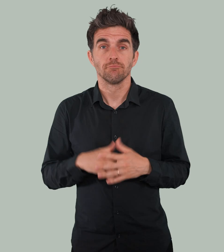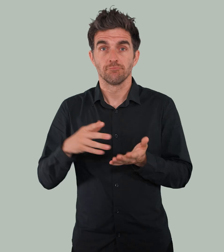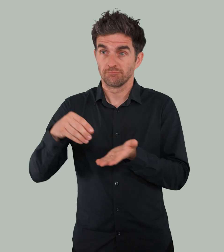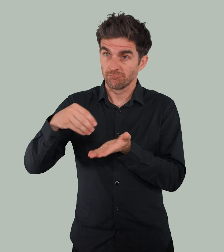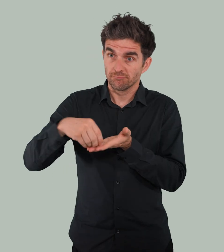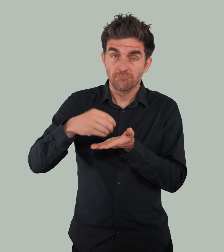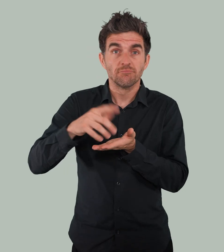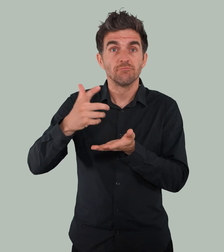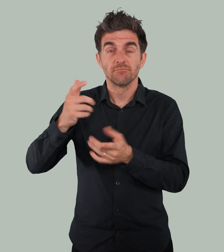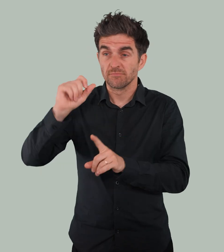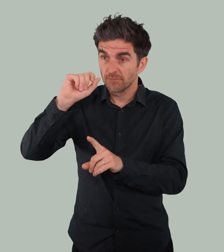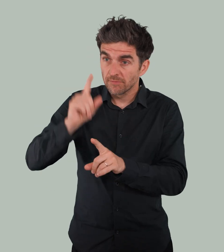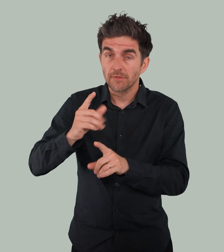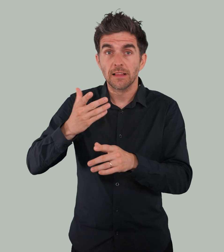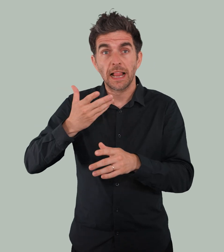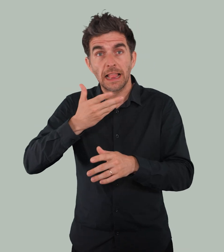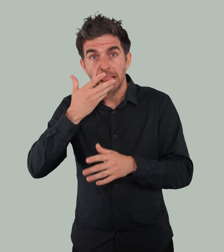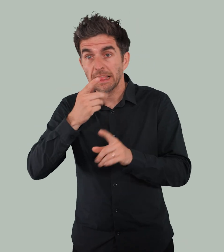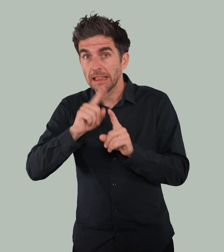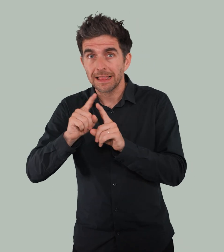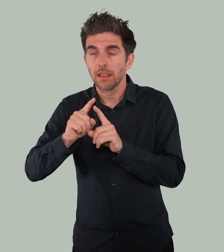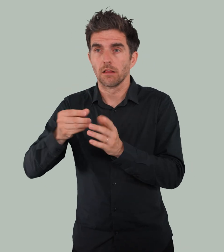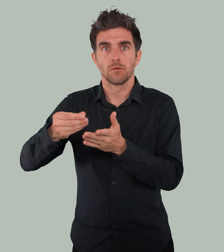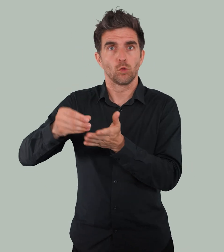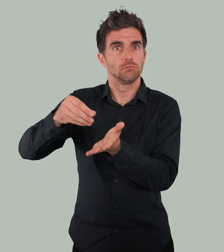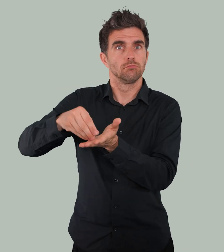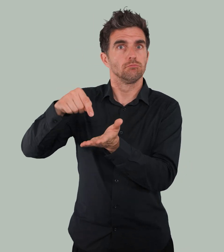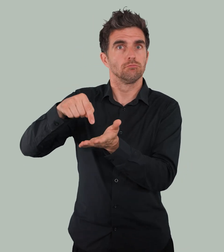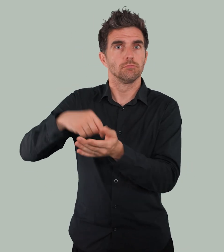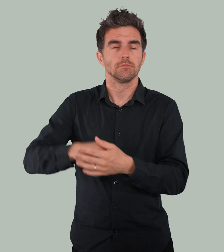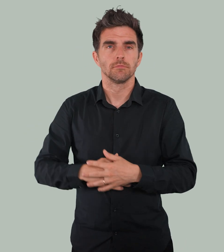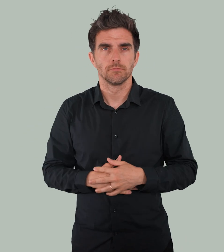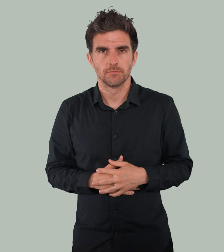energy costs